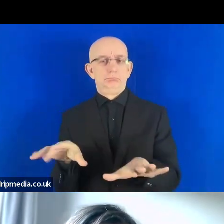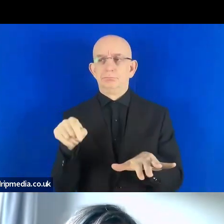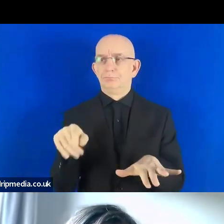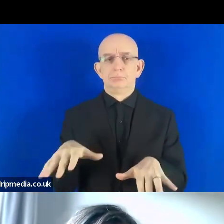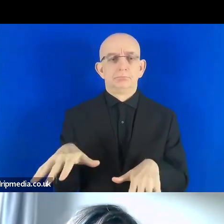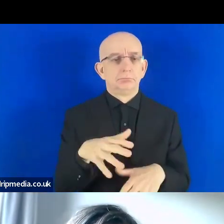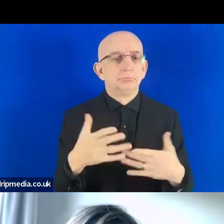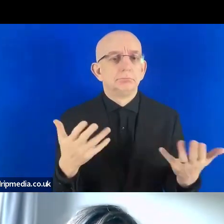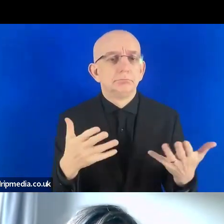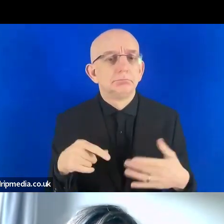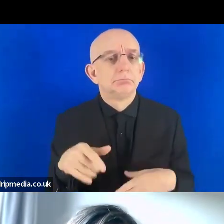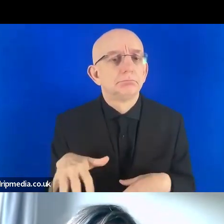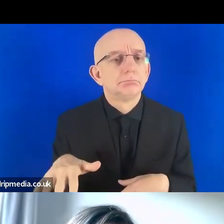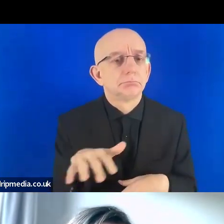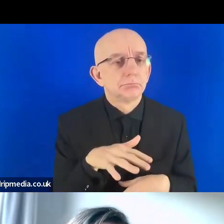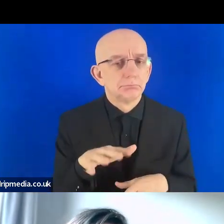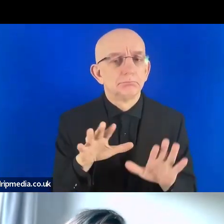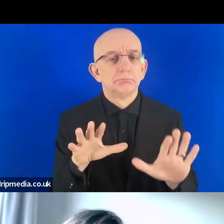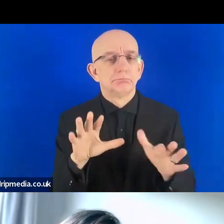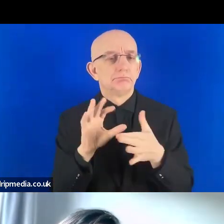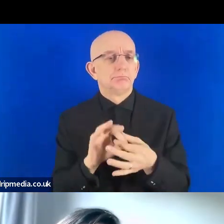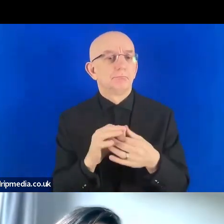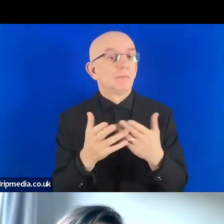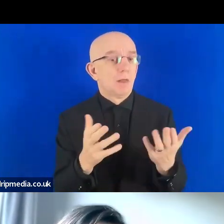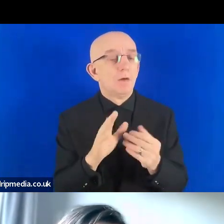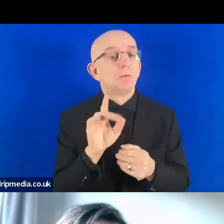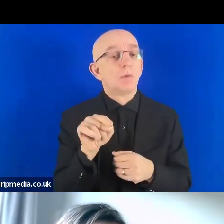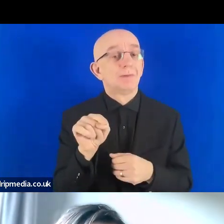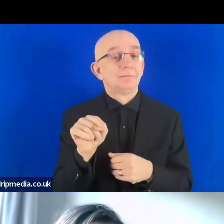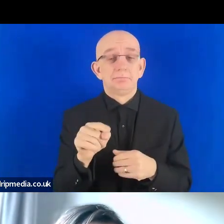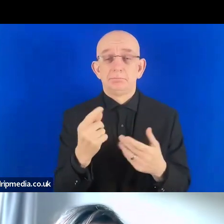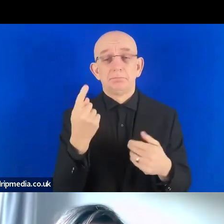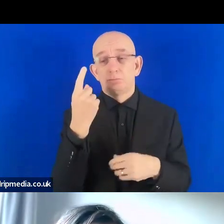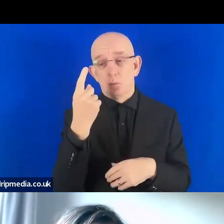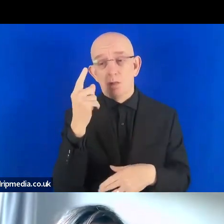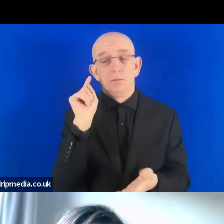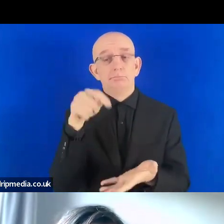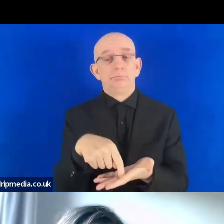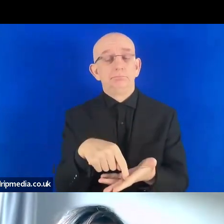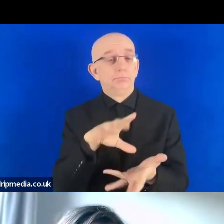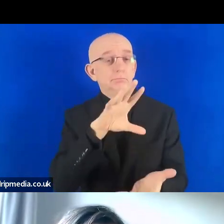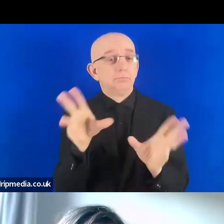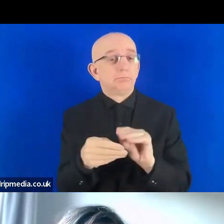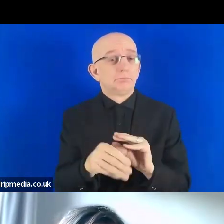The other than the forum dot dot org. So please do, access the platform.